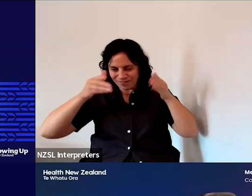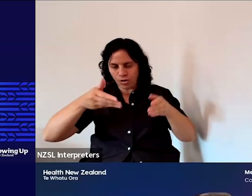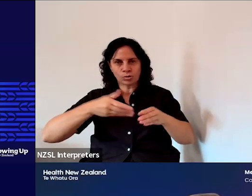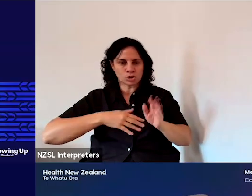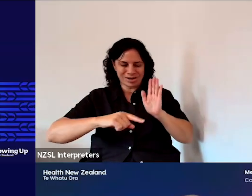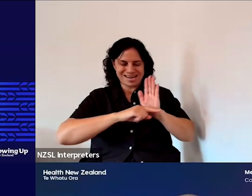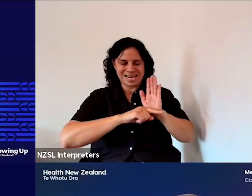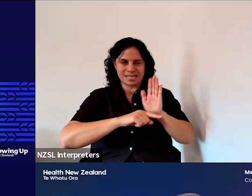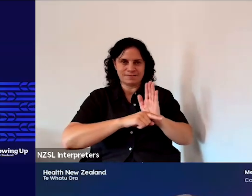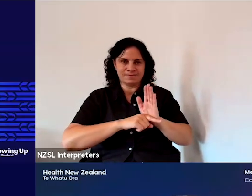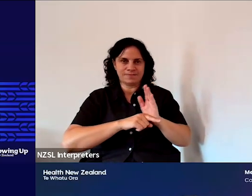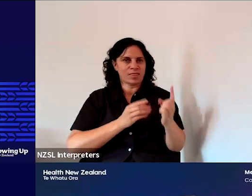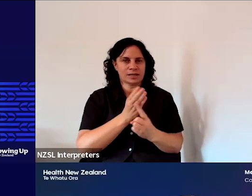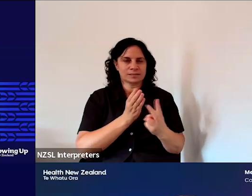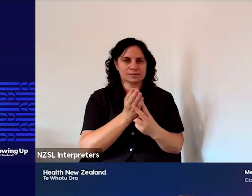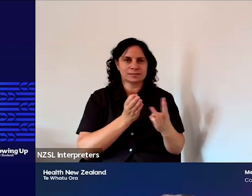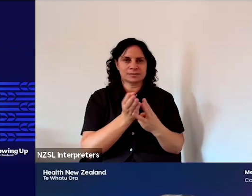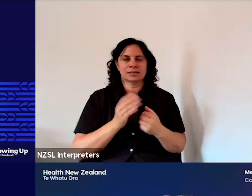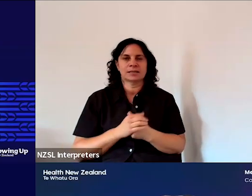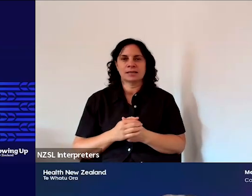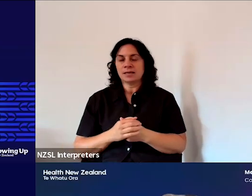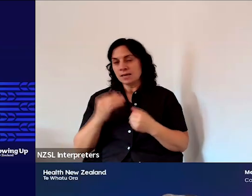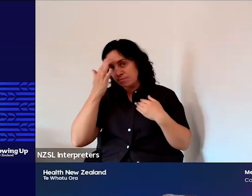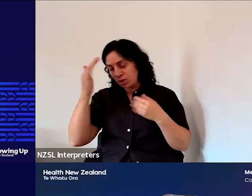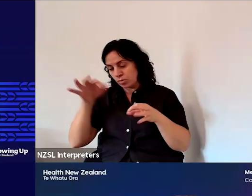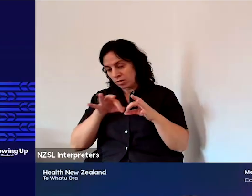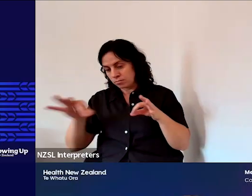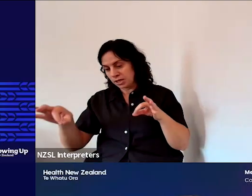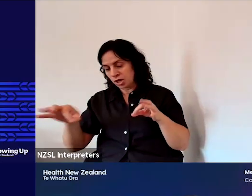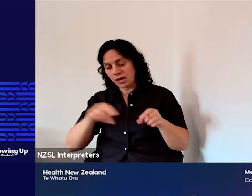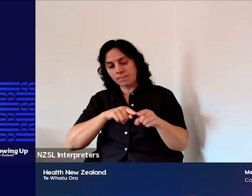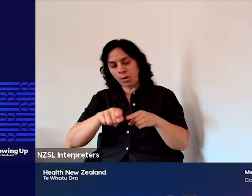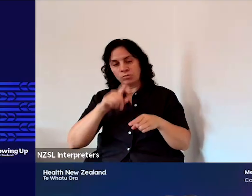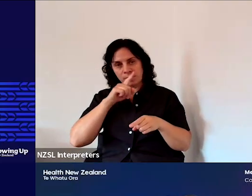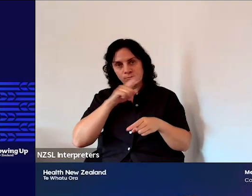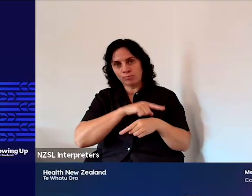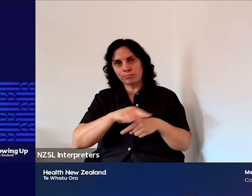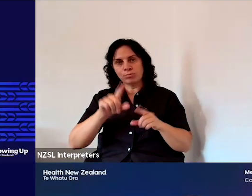And we saw from our mental wellbeing measure that a lot of people are doing really well, which is very important to note.